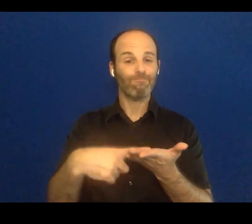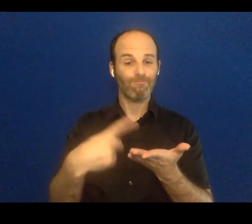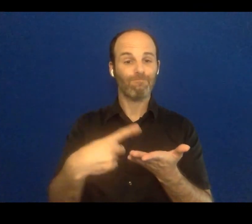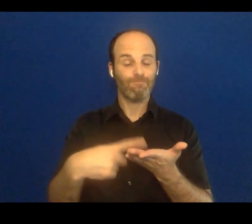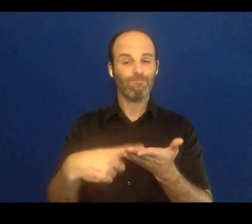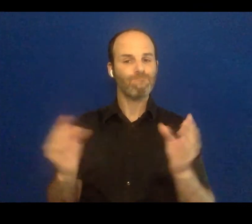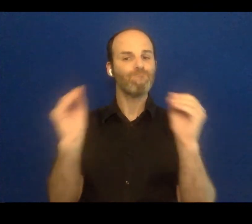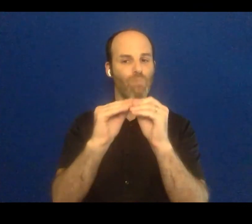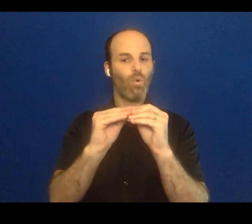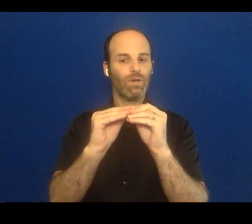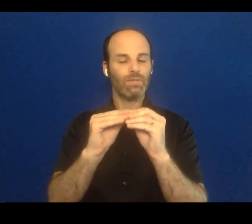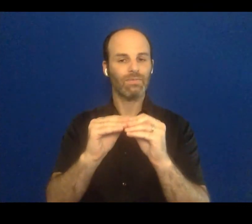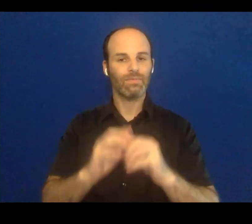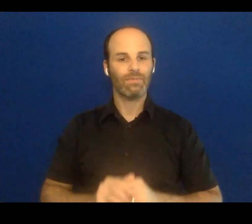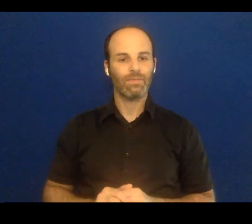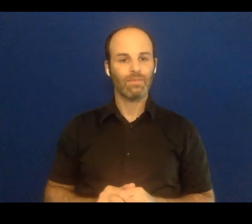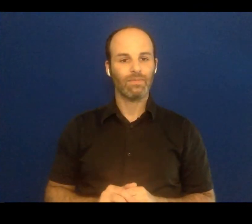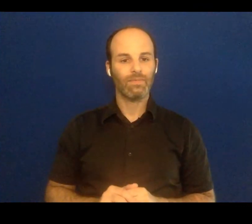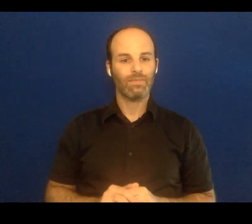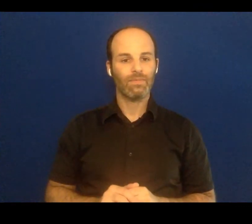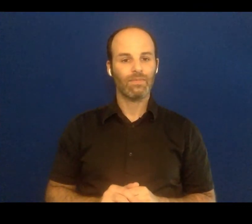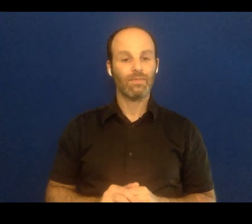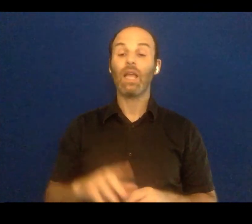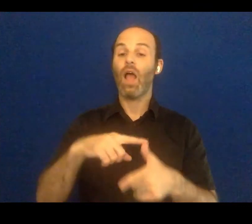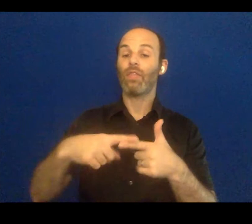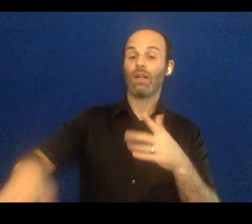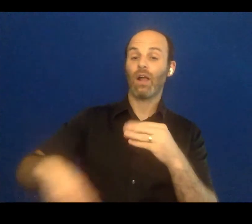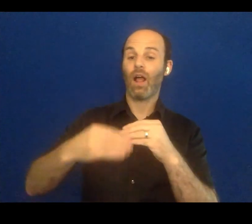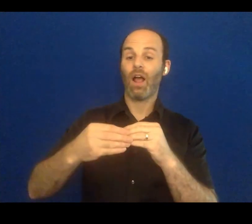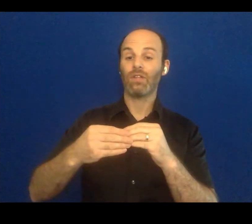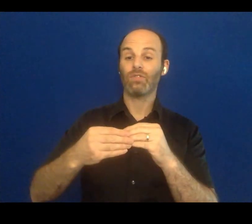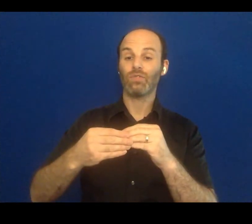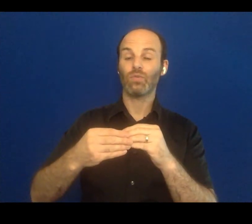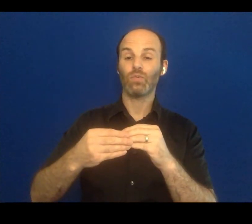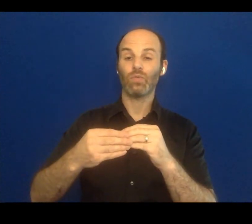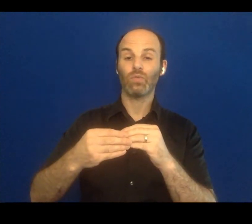ABOUT MORE. AND THEN I ALSO WANTED TO SAY